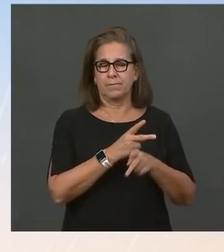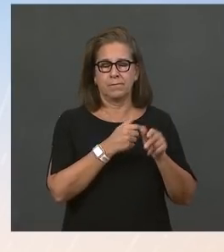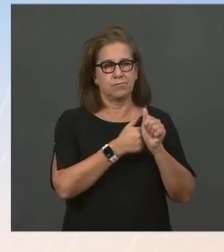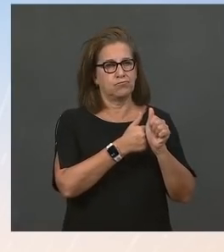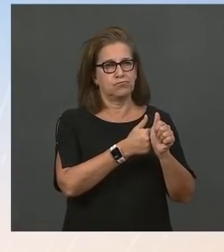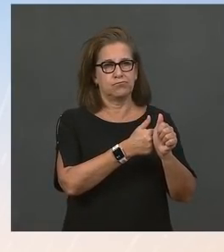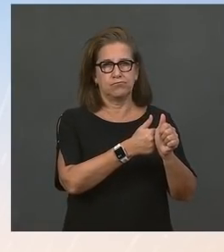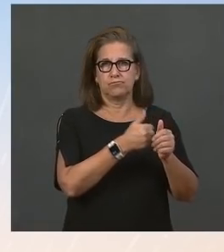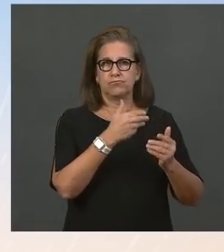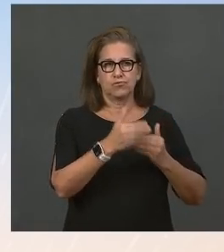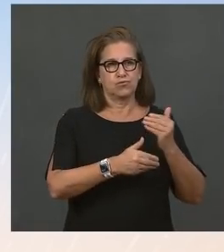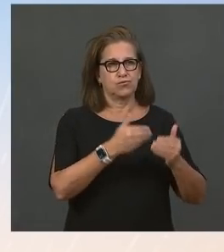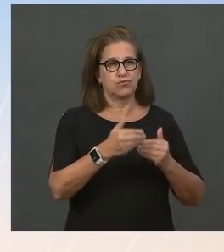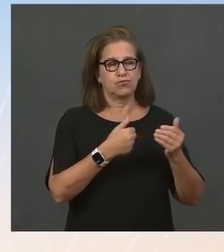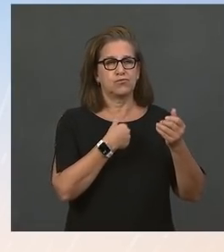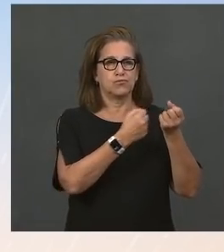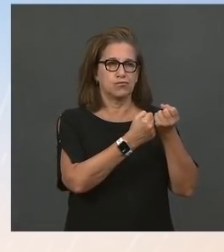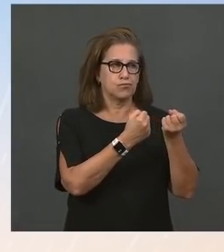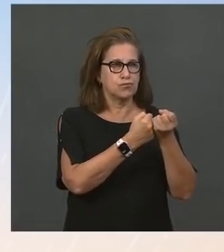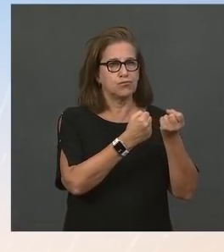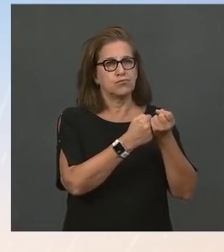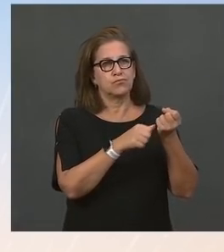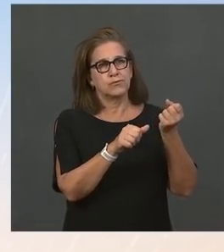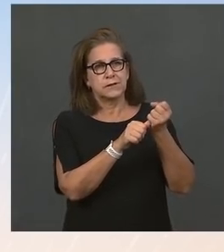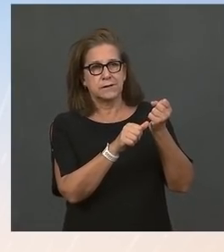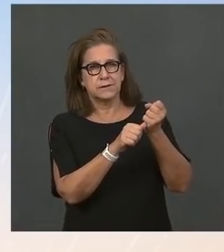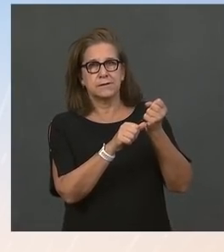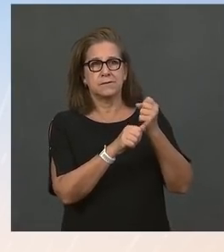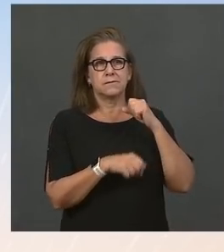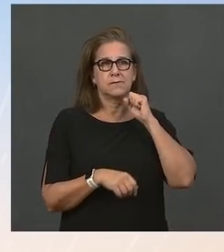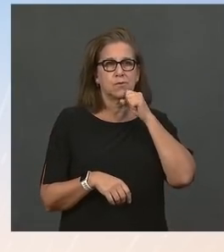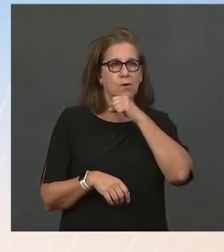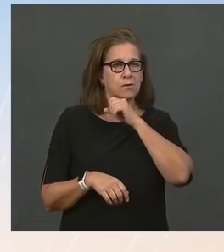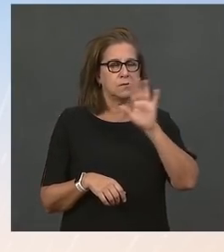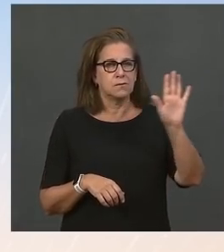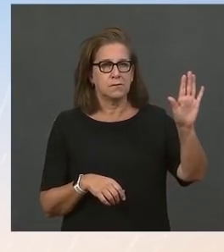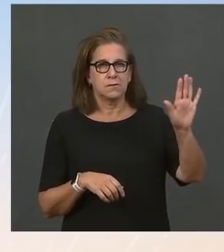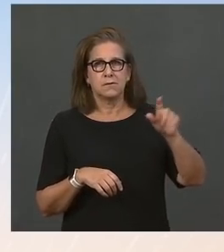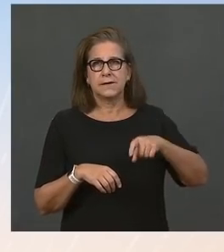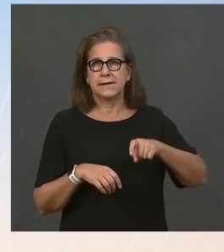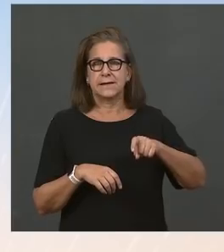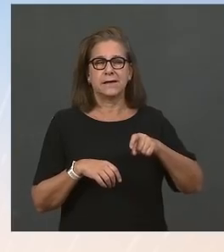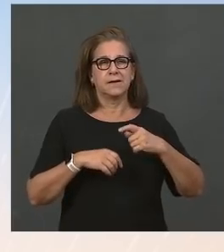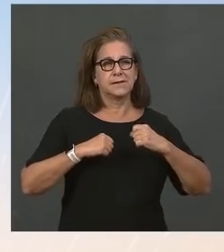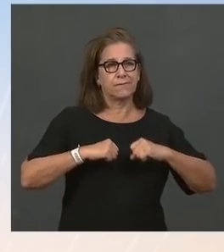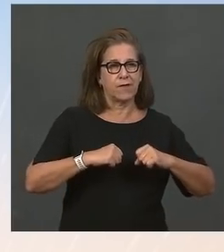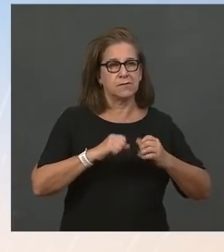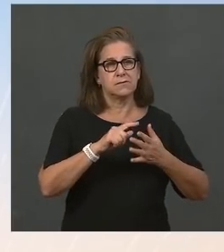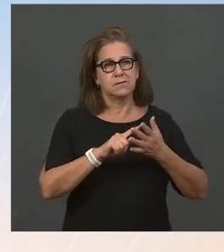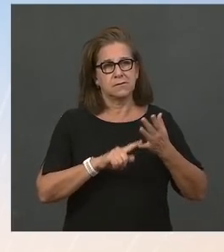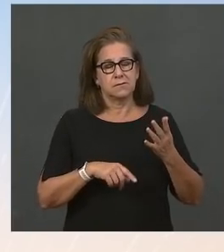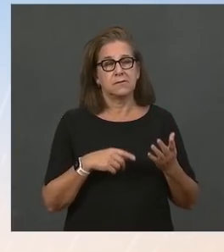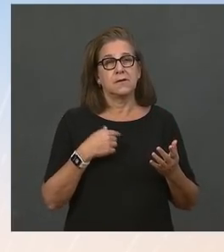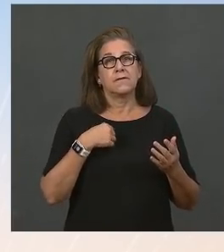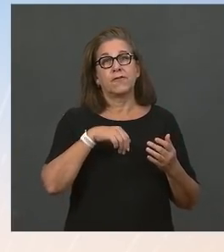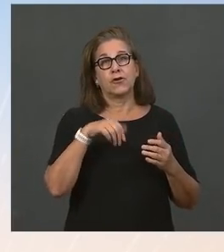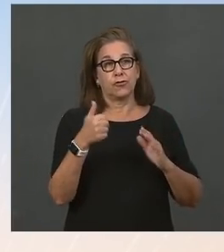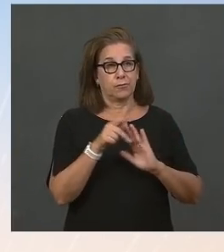in maintaining a sufficient self-defense capability. Another principle is that the United States would regard any effort to determine the future of Taiwan